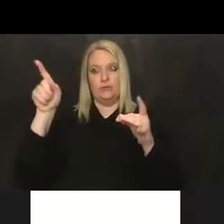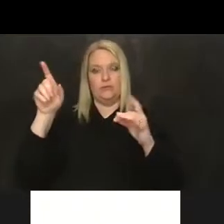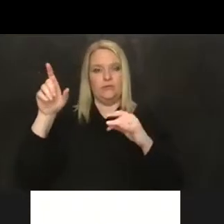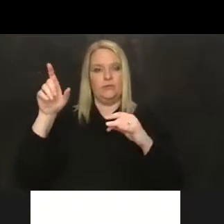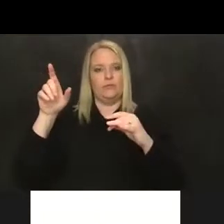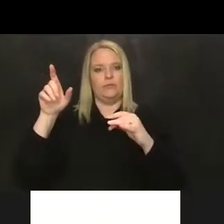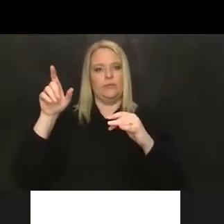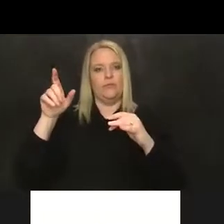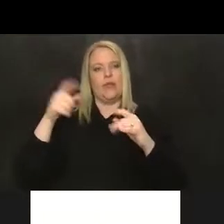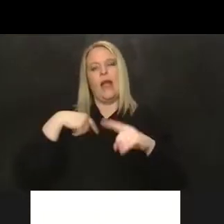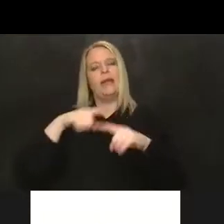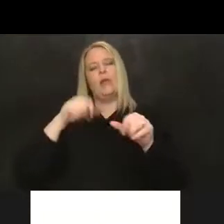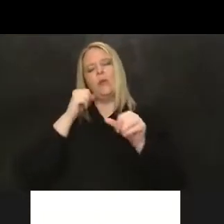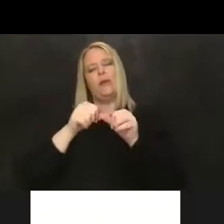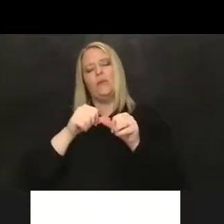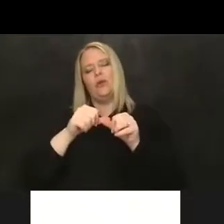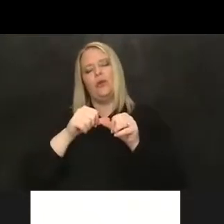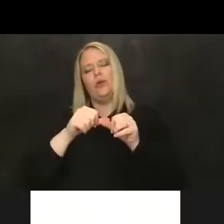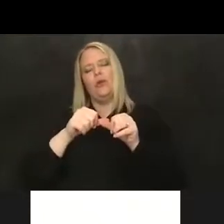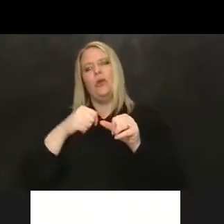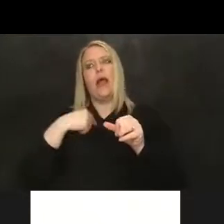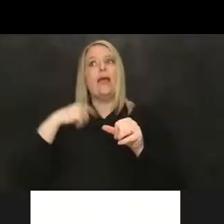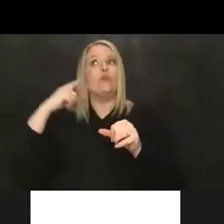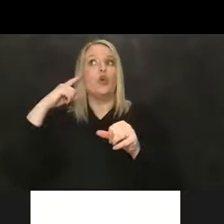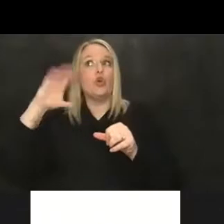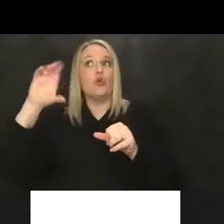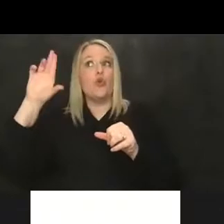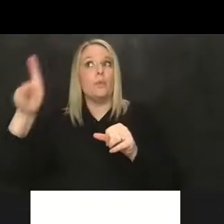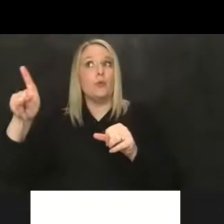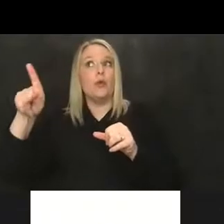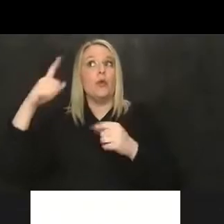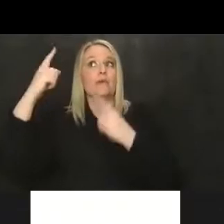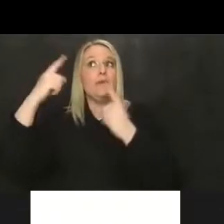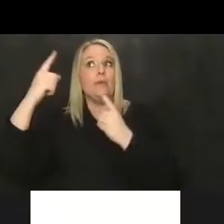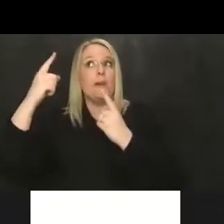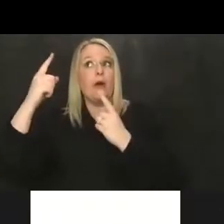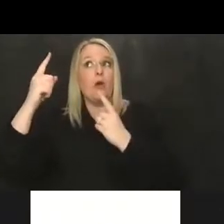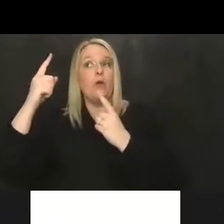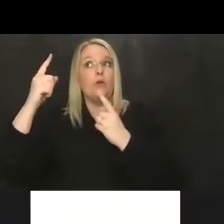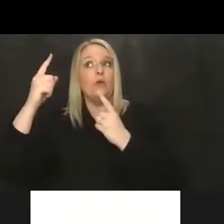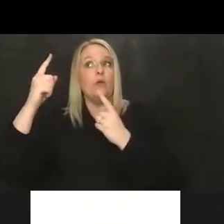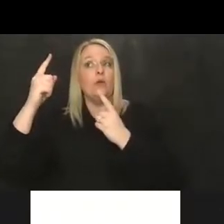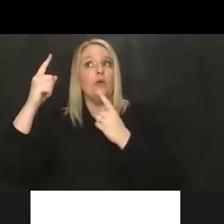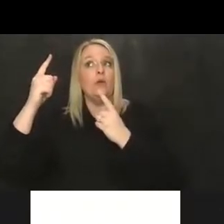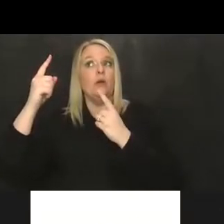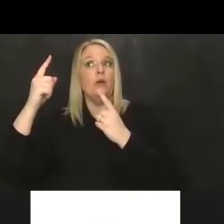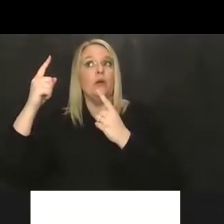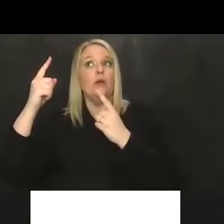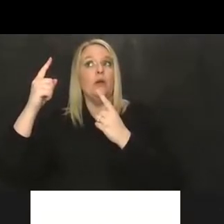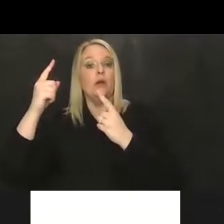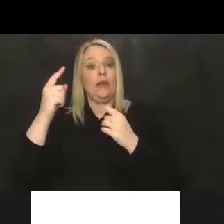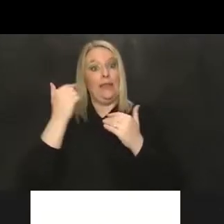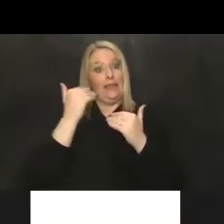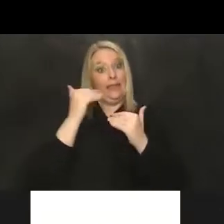I can't remember, I've heard that corporations are considering limiting the amount of time that